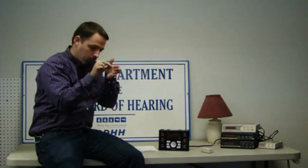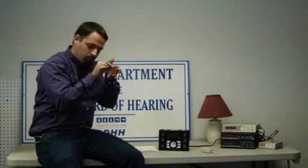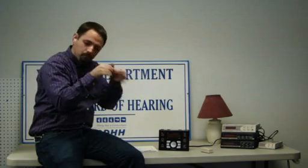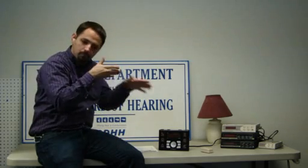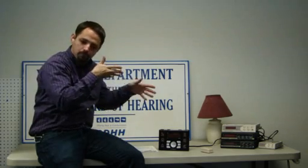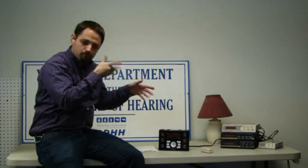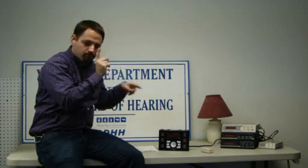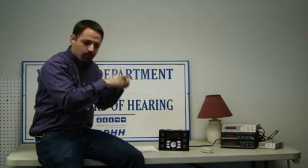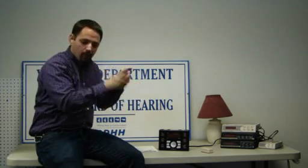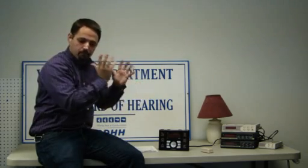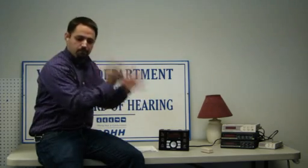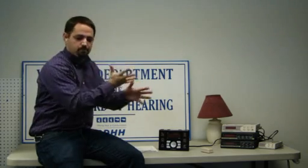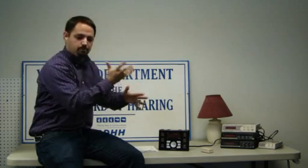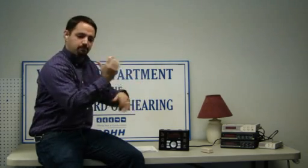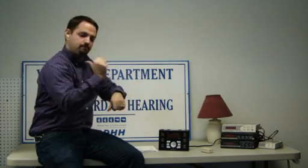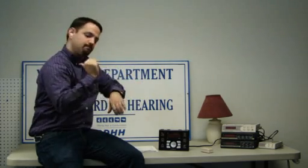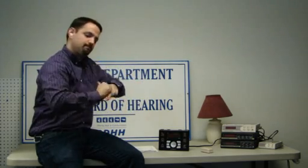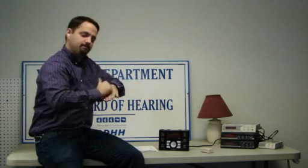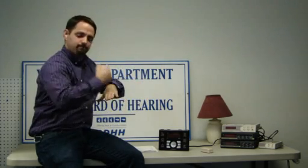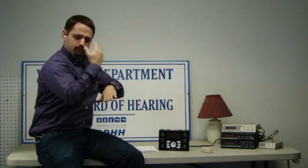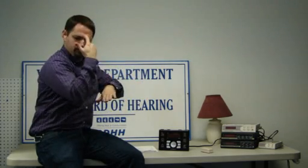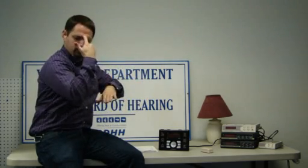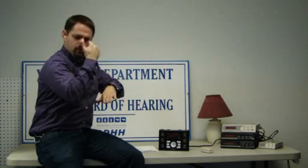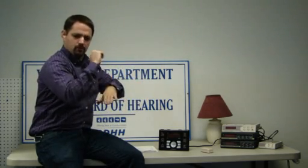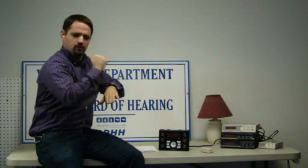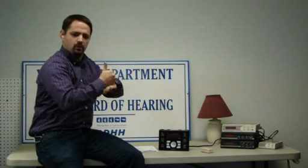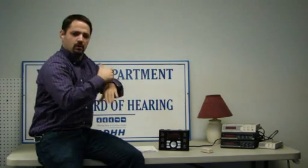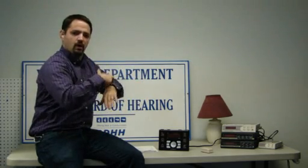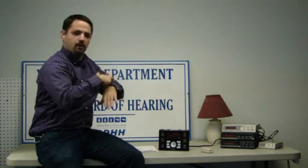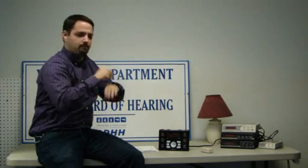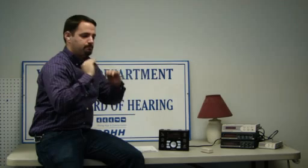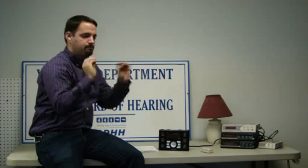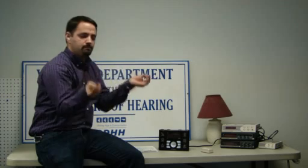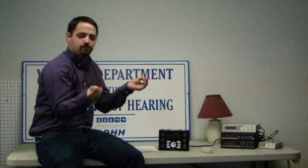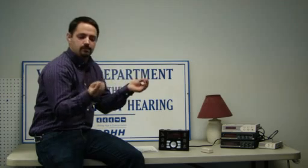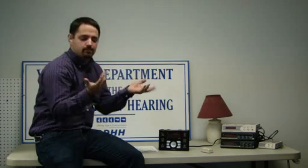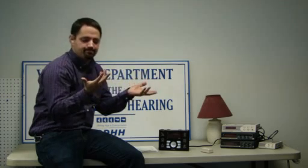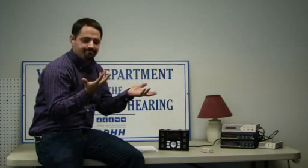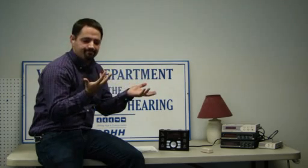There's no switch. I can't leave it set